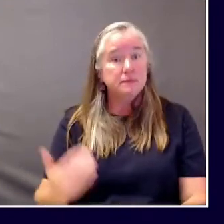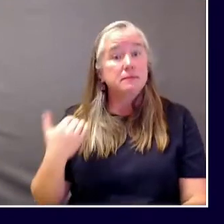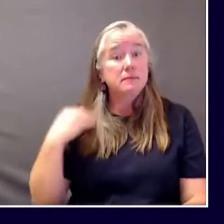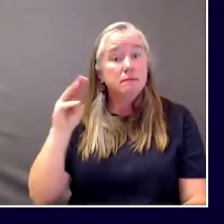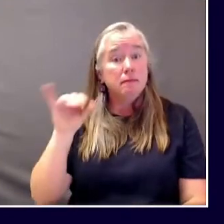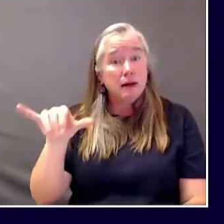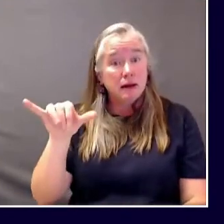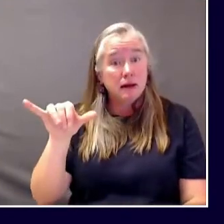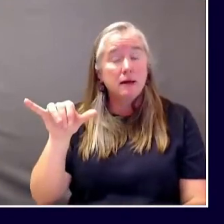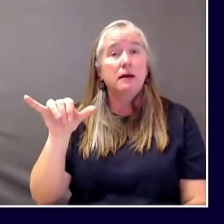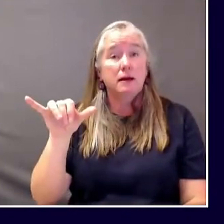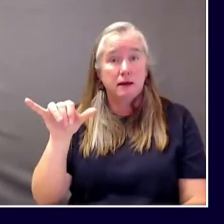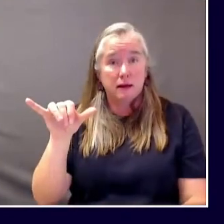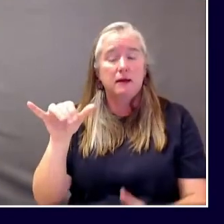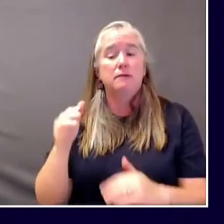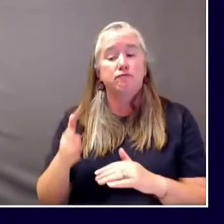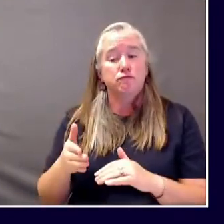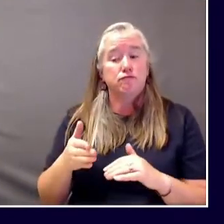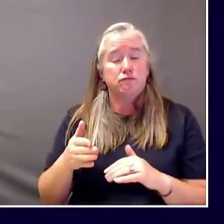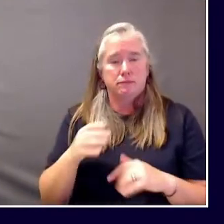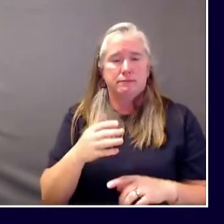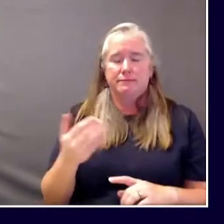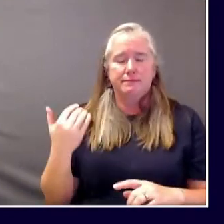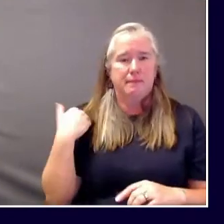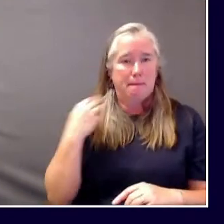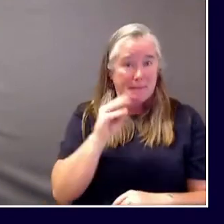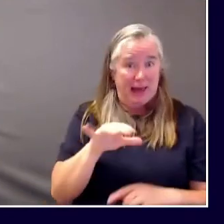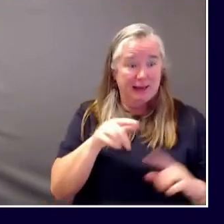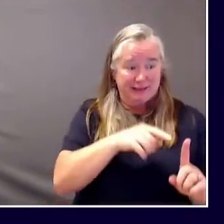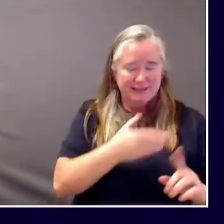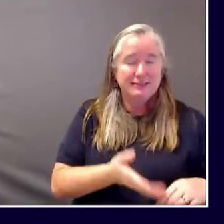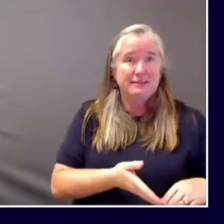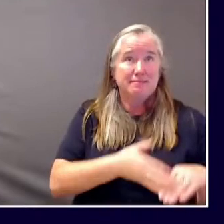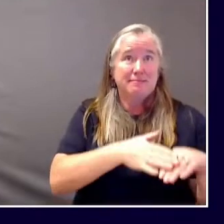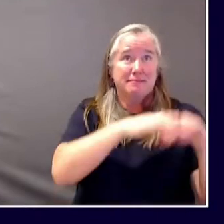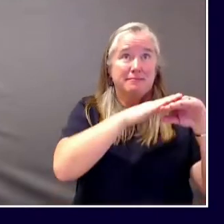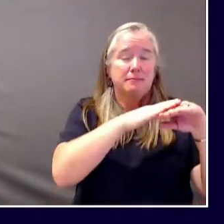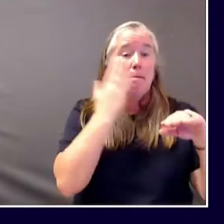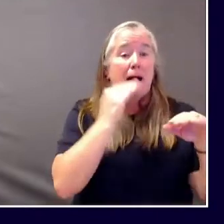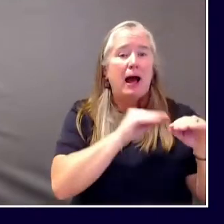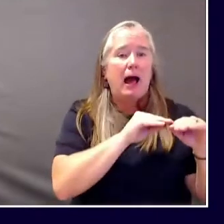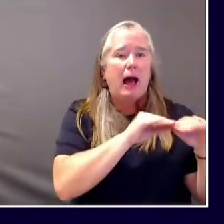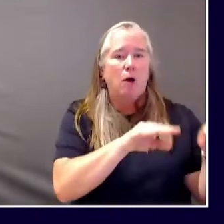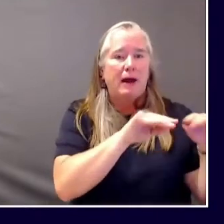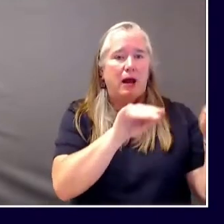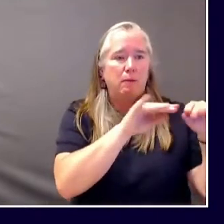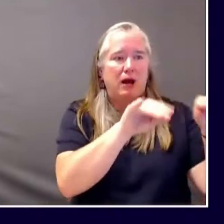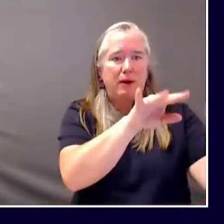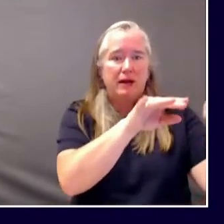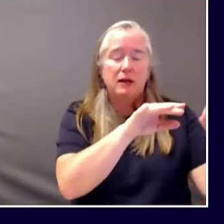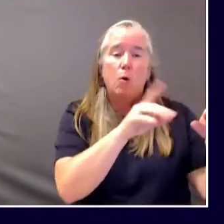be increasing cases was being